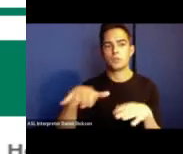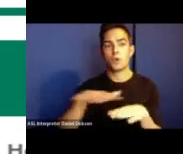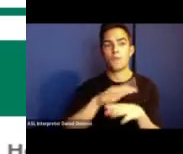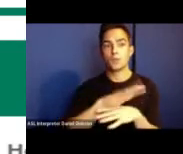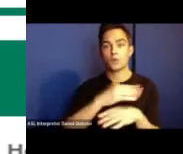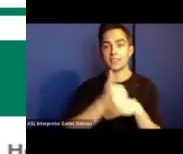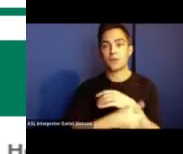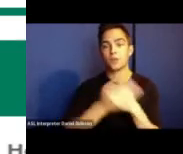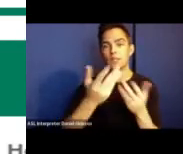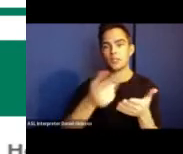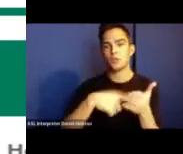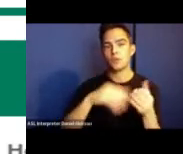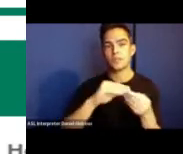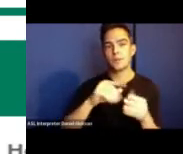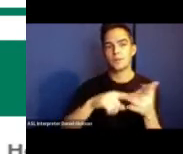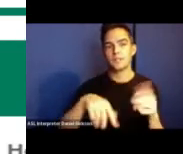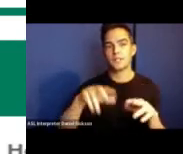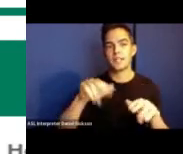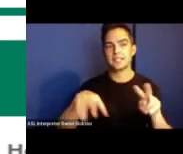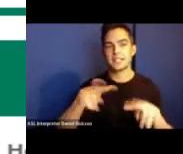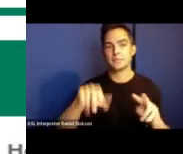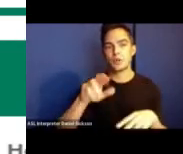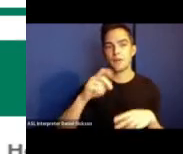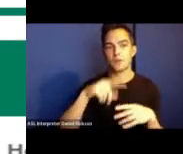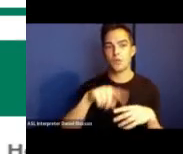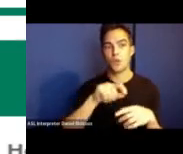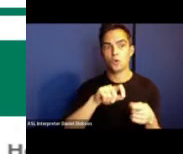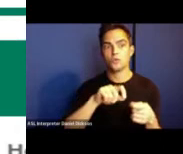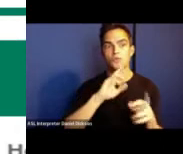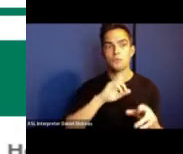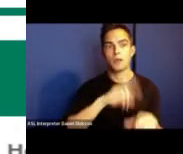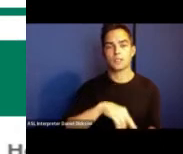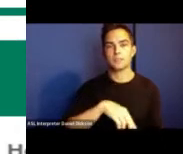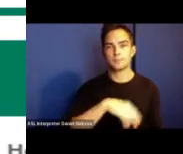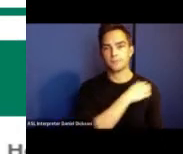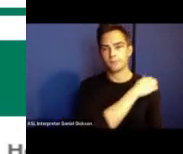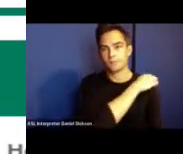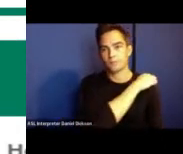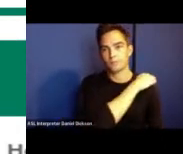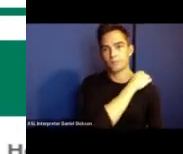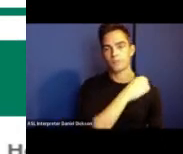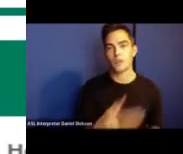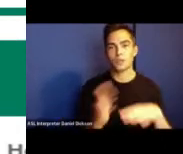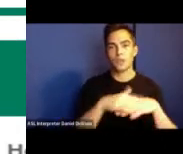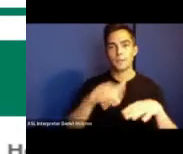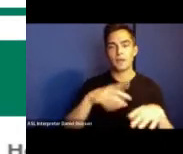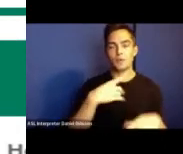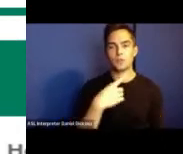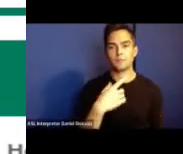what the numbers of those assessments were for those responses. And then on top of it, it'll simultaneously change.